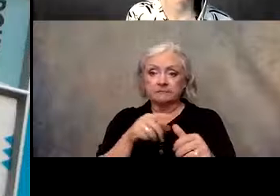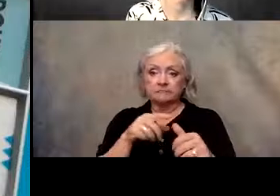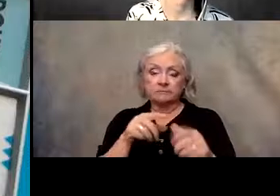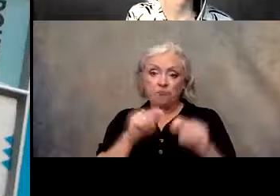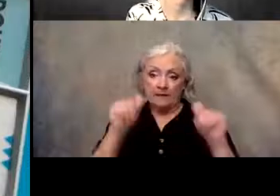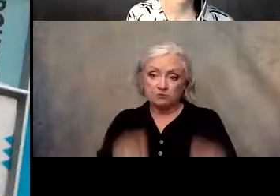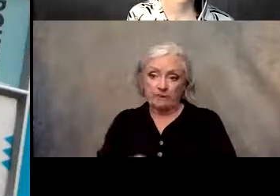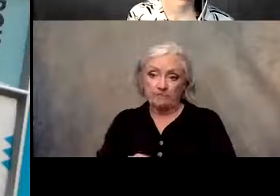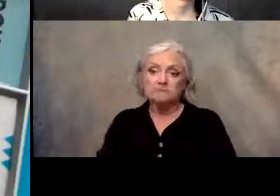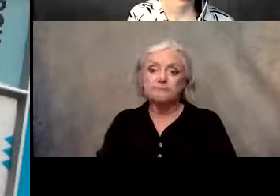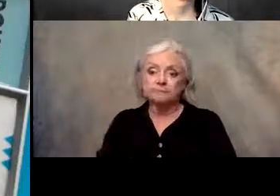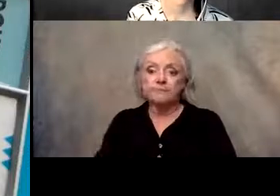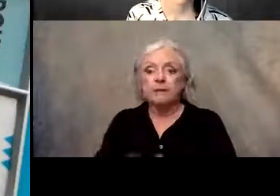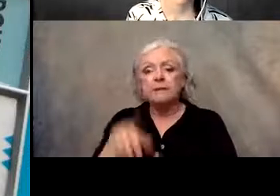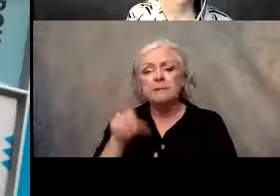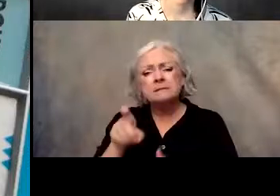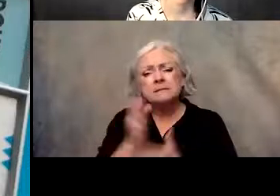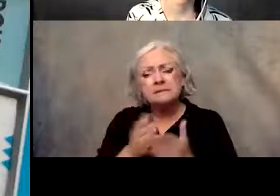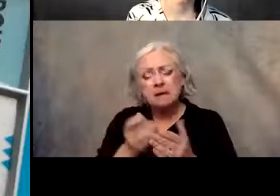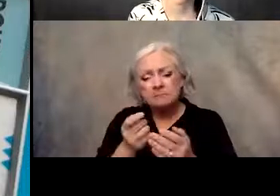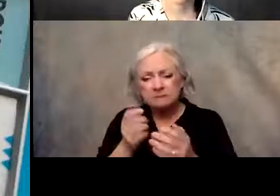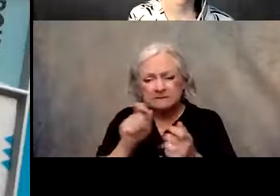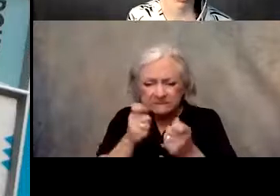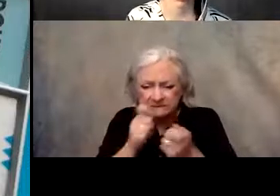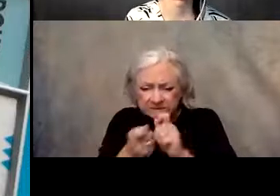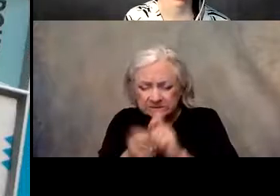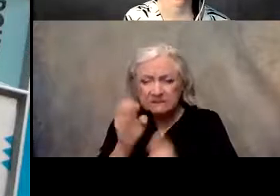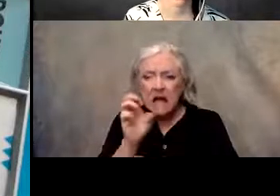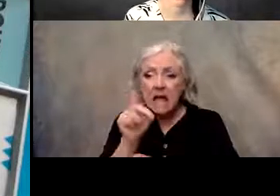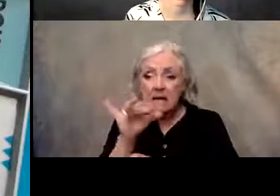but there has to be some editing and some transcreation even done